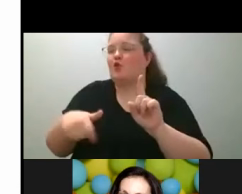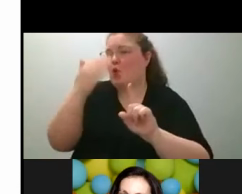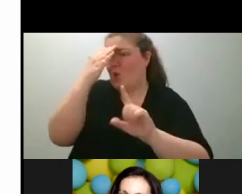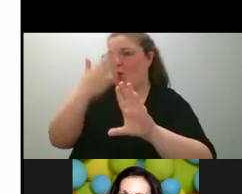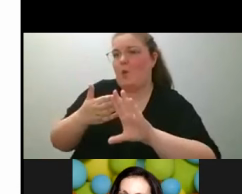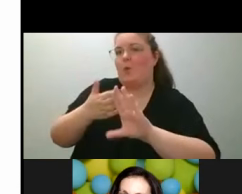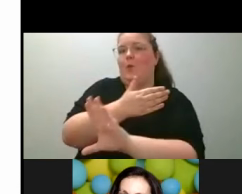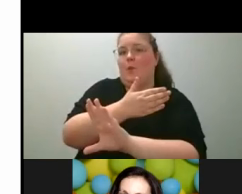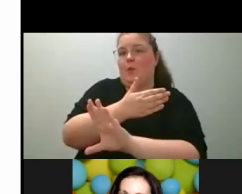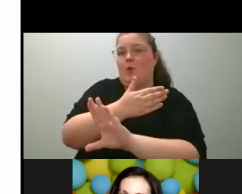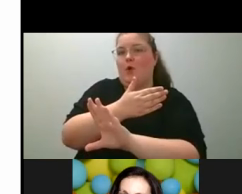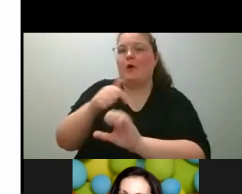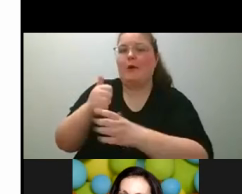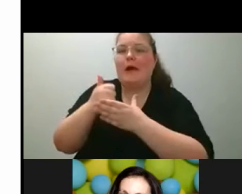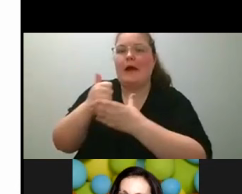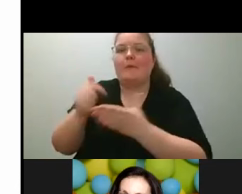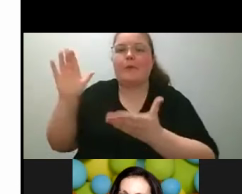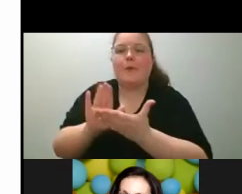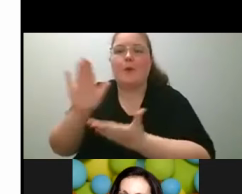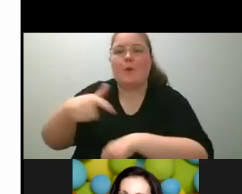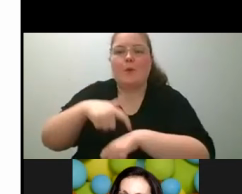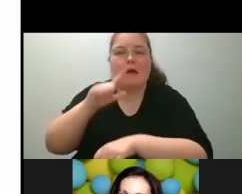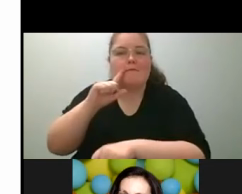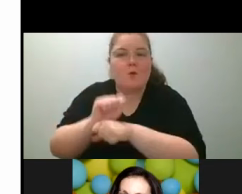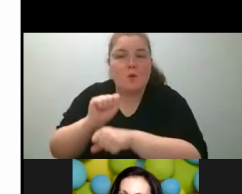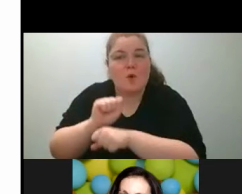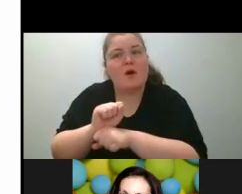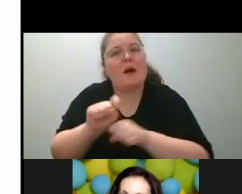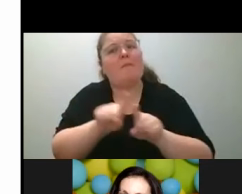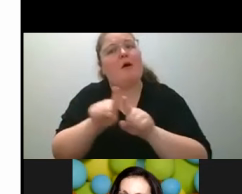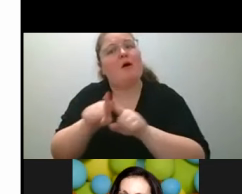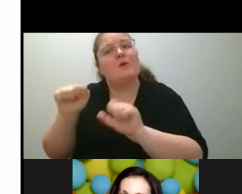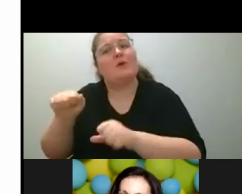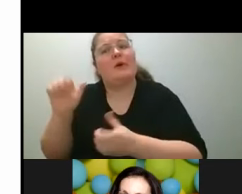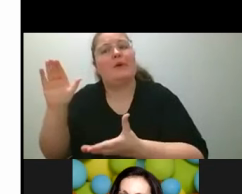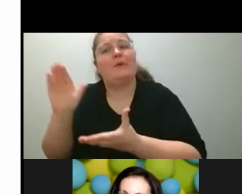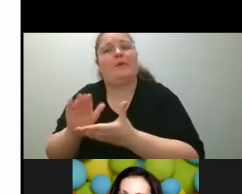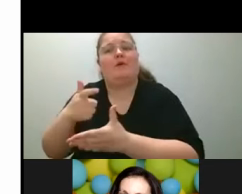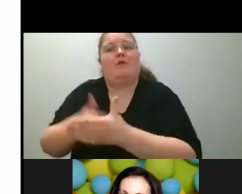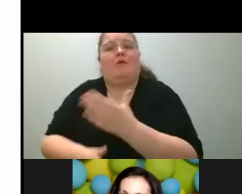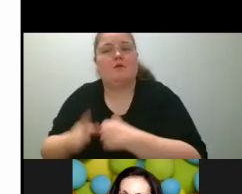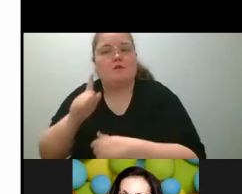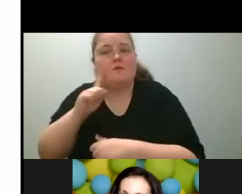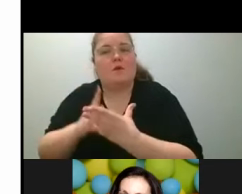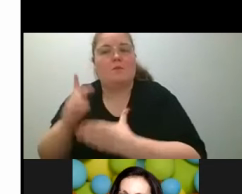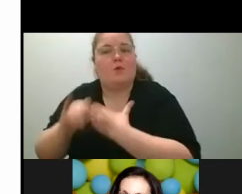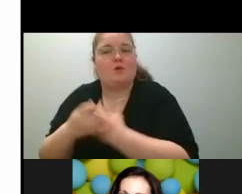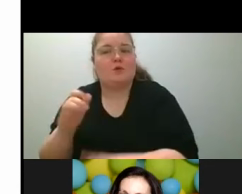can help to save on the time and the costs that can support other areas of your programming or work.